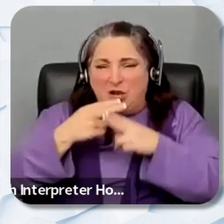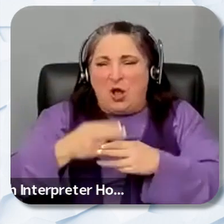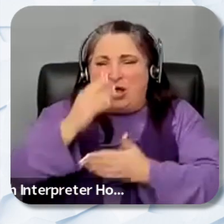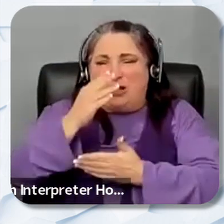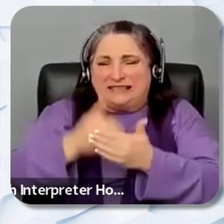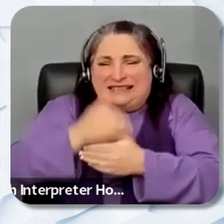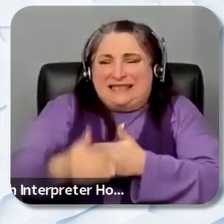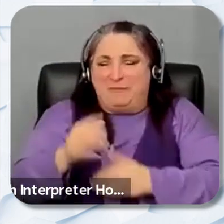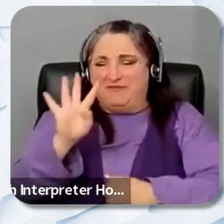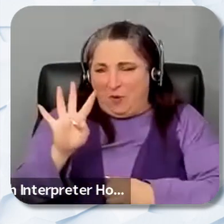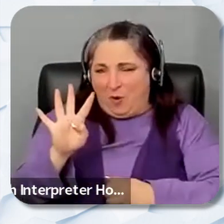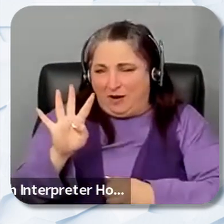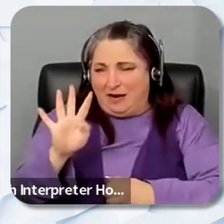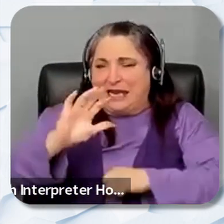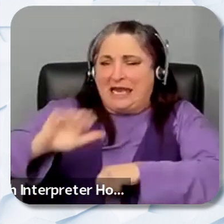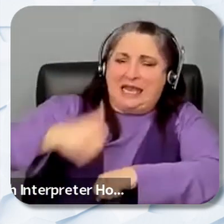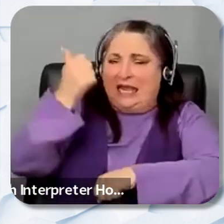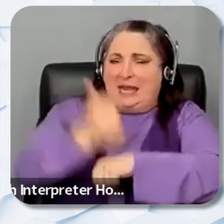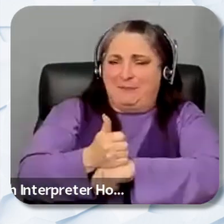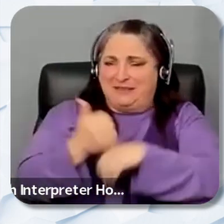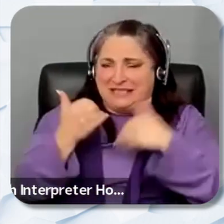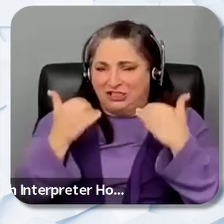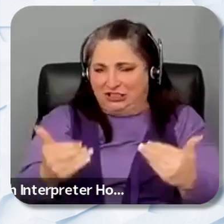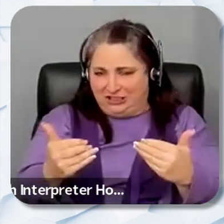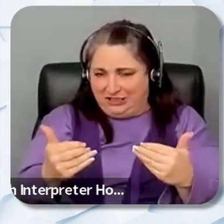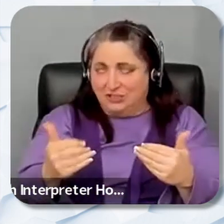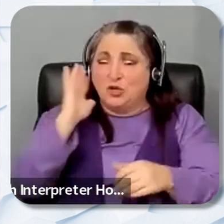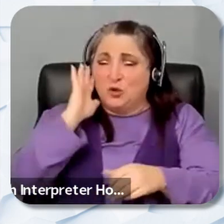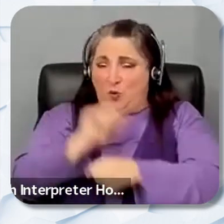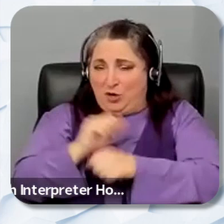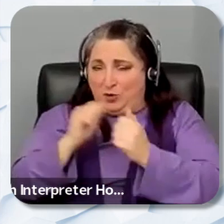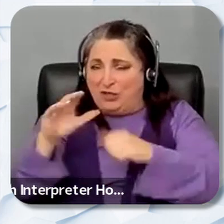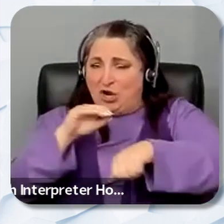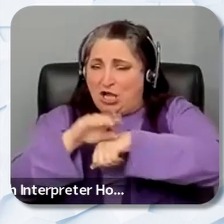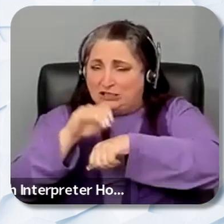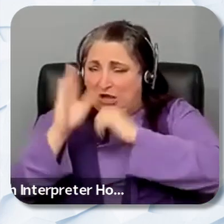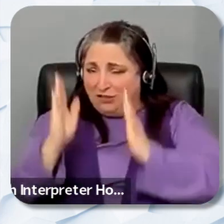4, in implementation. And so you'll work with your consultant to implement that plan and